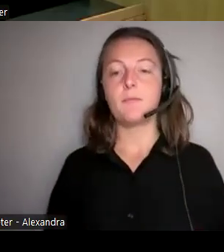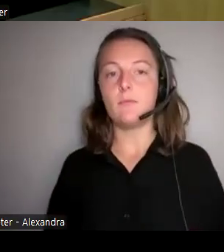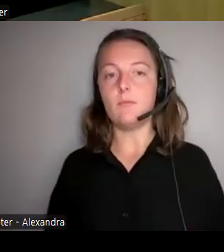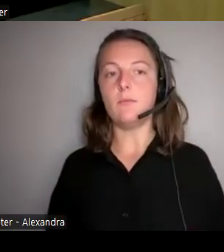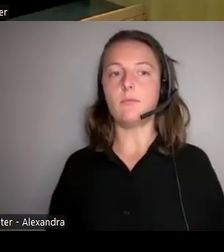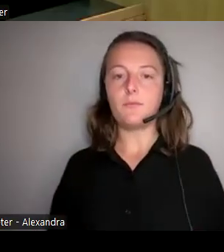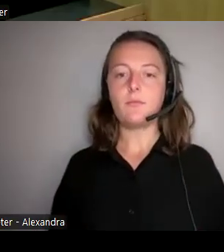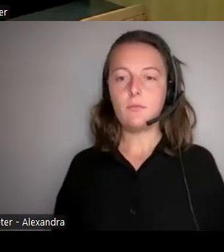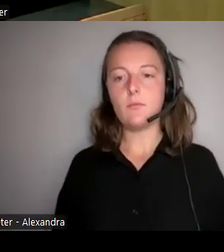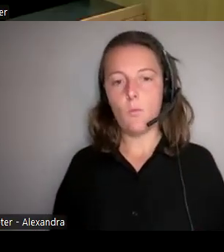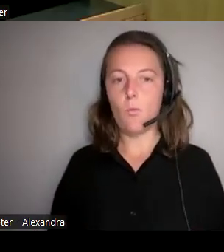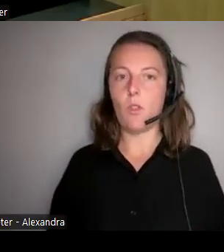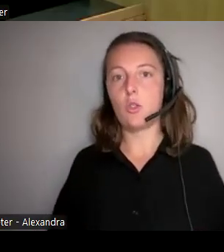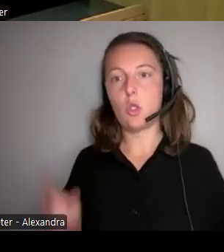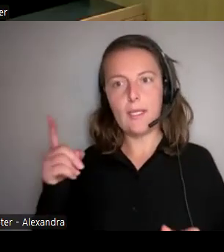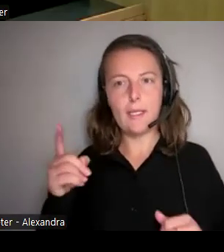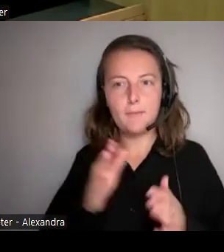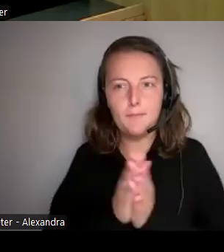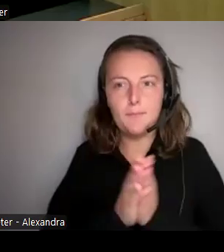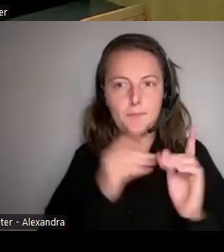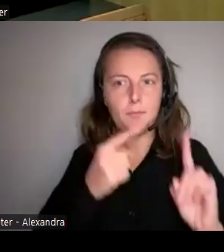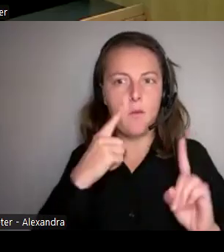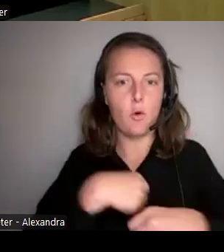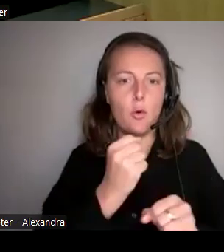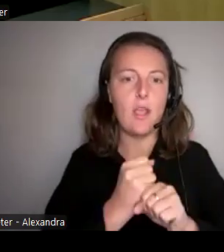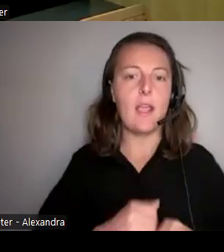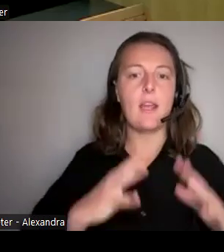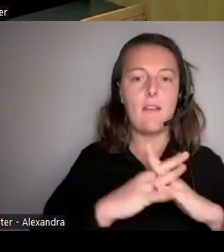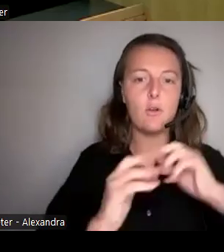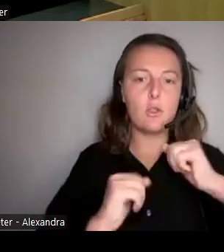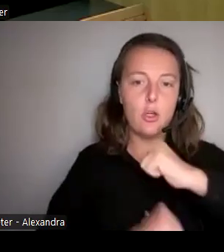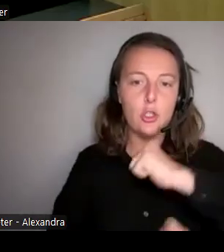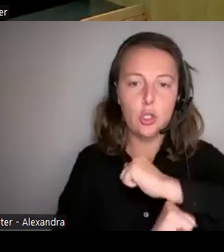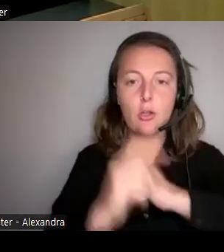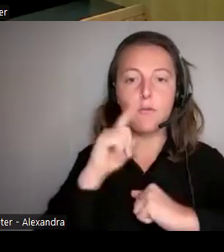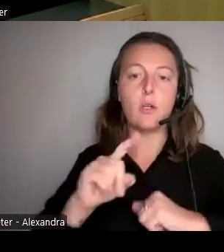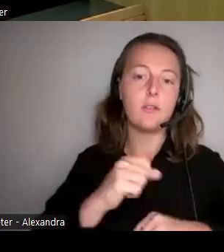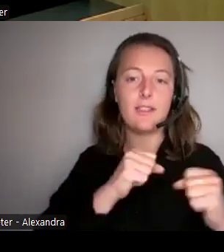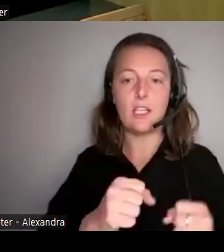a mission um to create infrastructure and securing trust in science through community engagement and